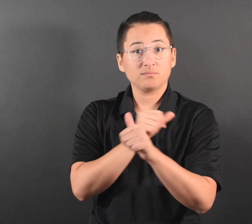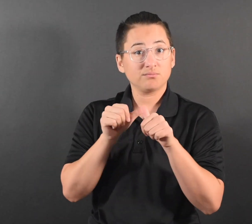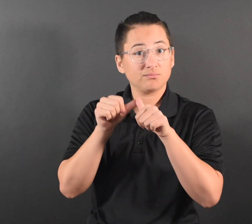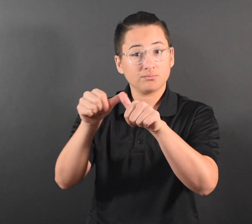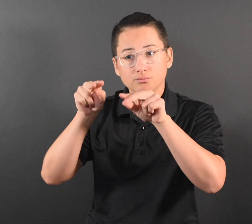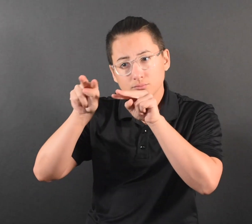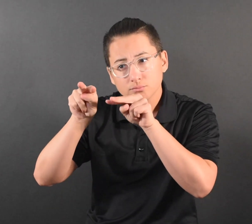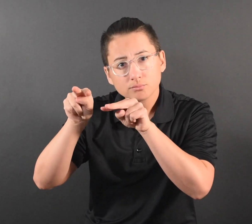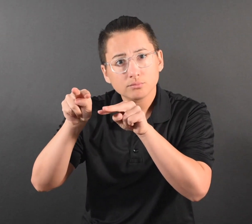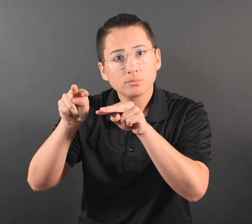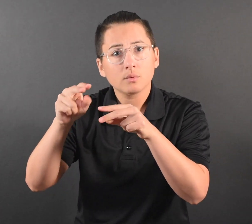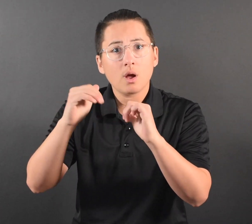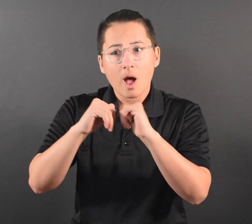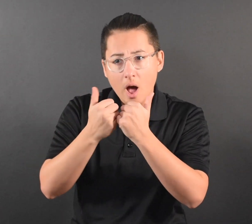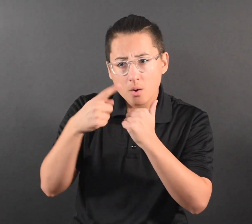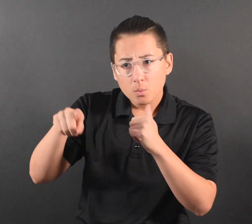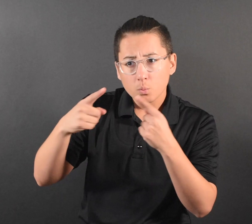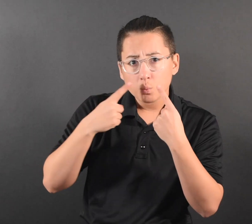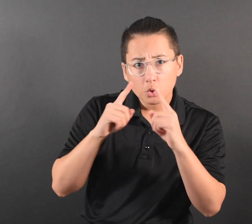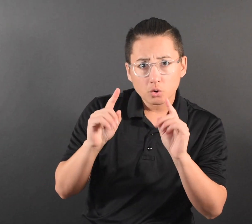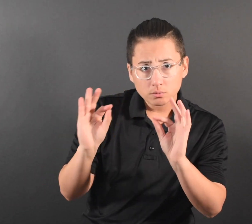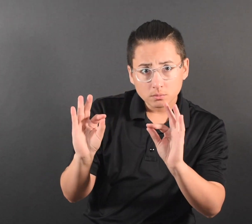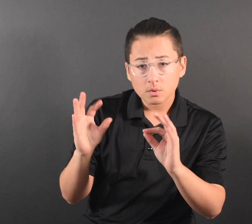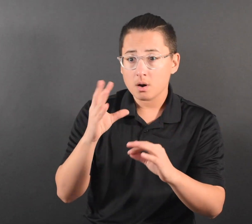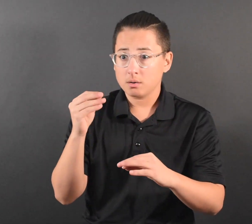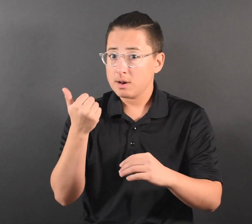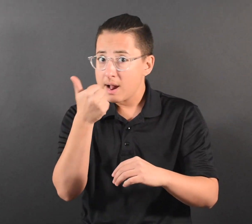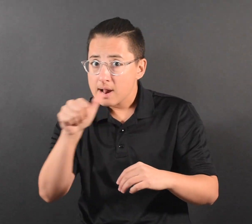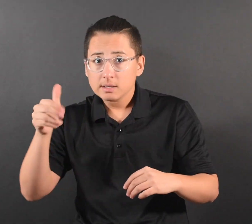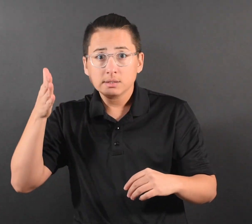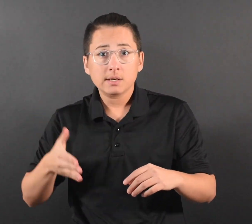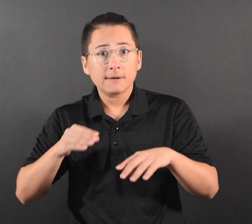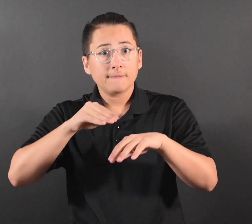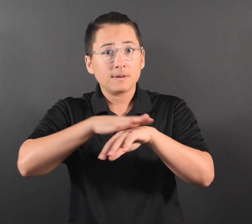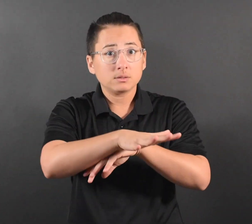and all vaccines continue to be monitored to see how they are working and for side effects.